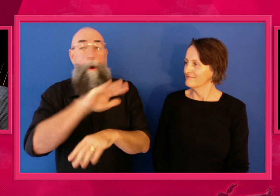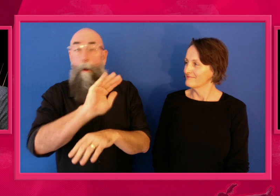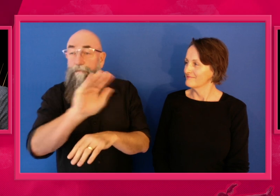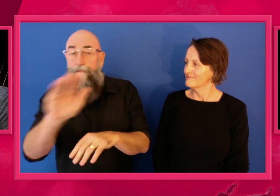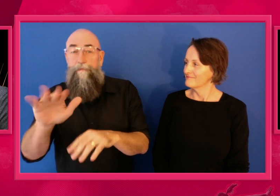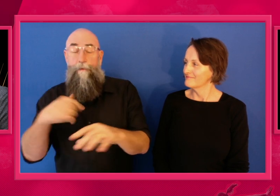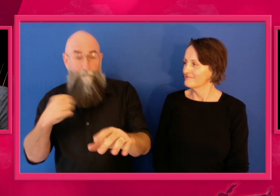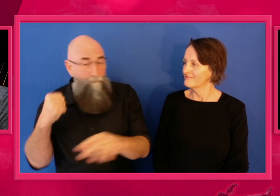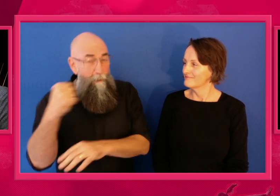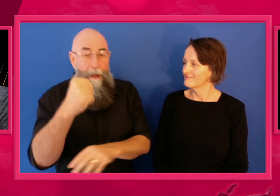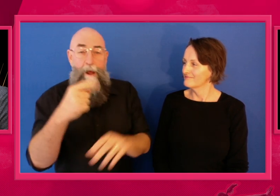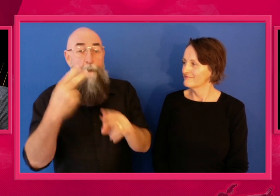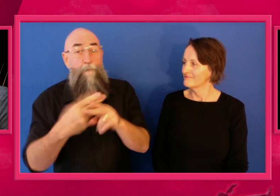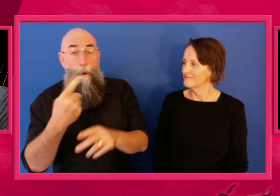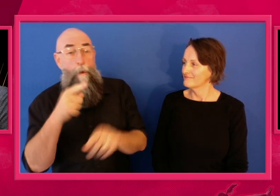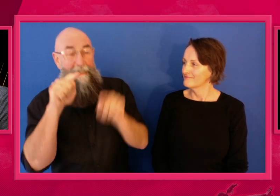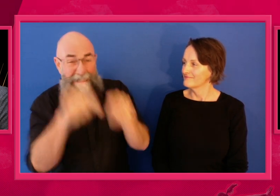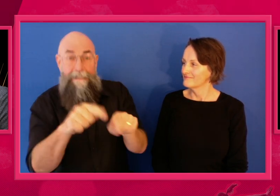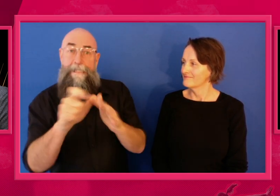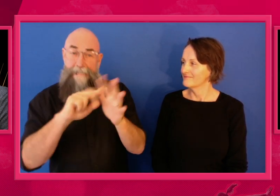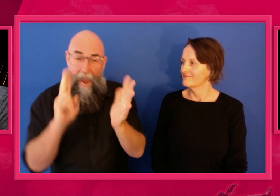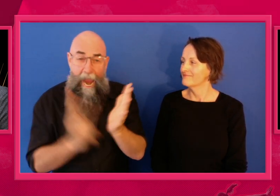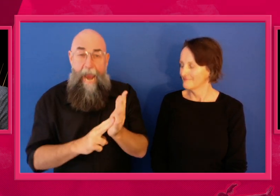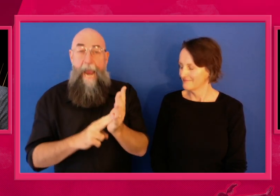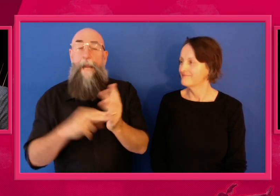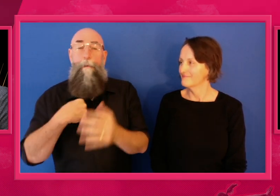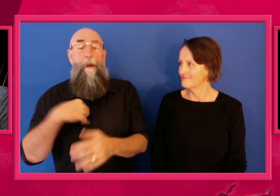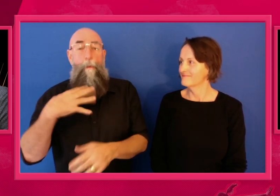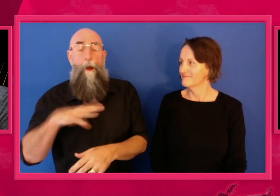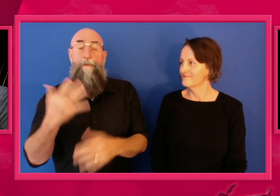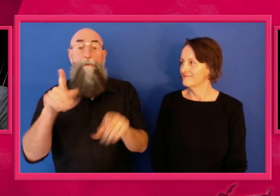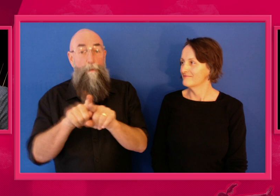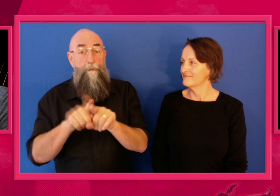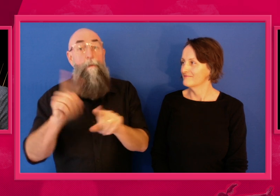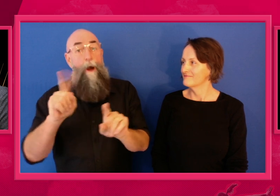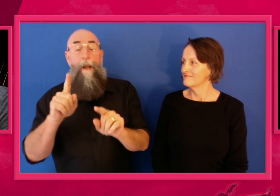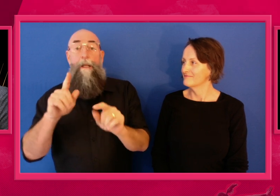go as far as he possibly can. And shout out also to our good friend Jaryd Clifford. A